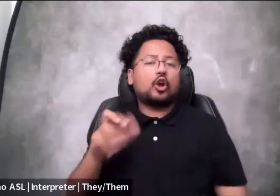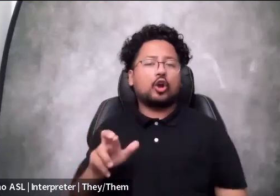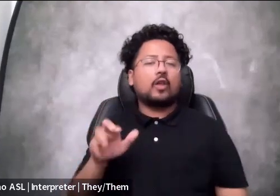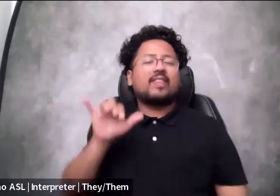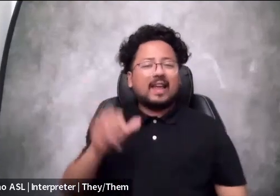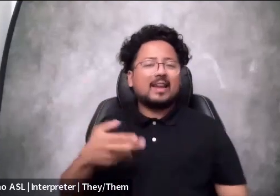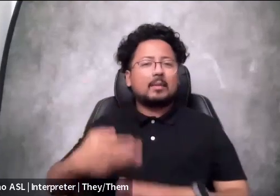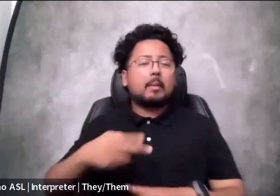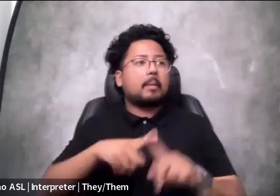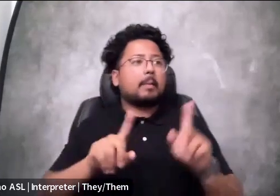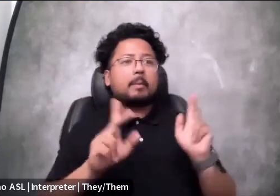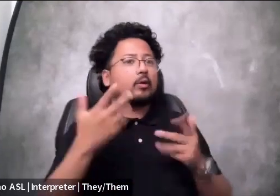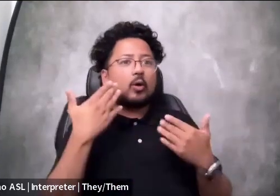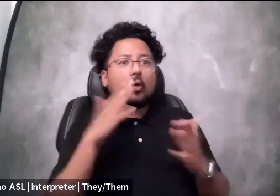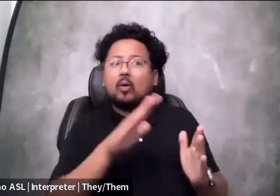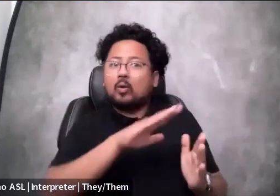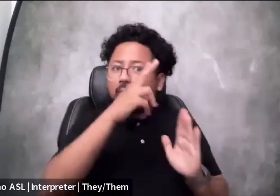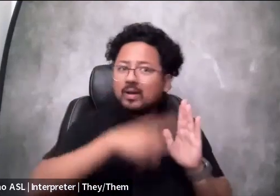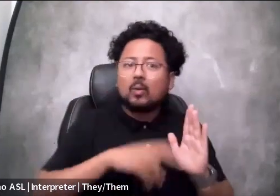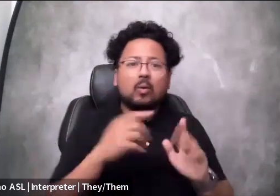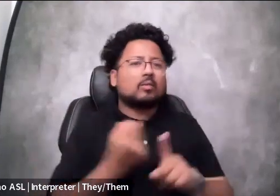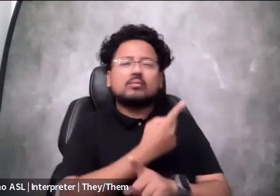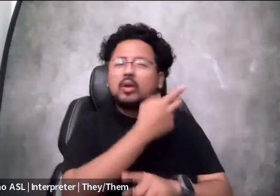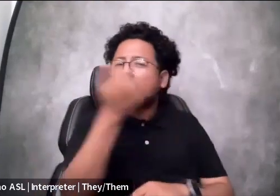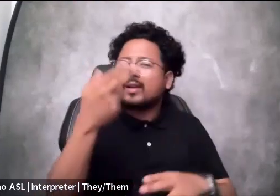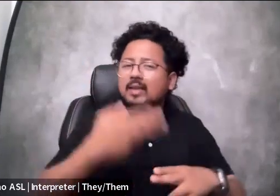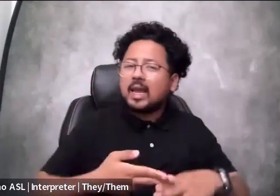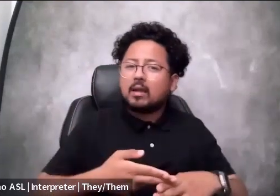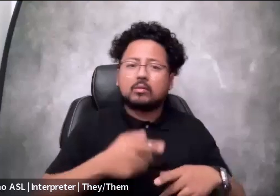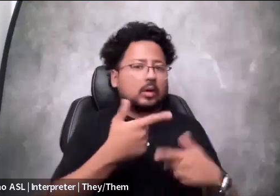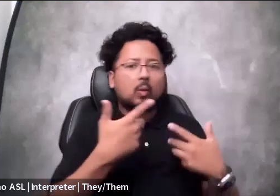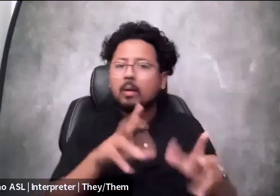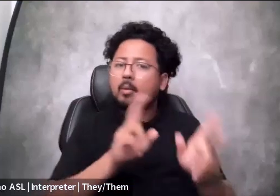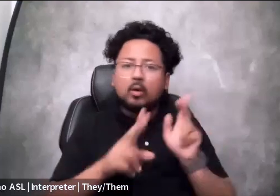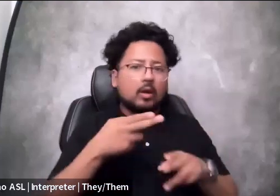but people who don't read the book are going to end up calling her something that she doesn't want to be called. And she is fake,